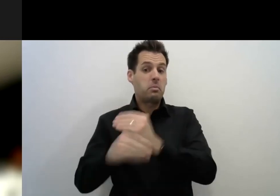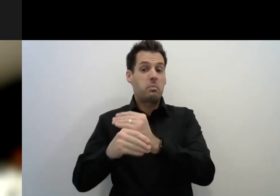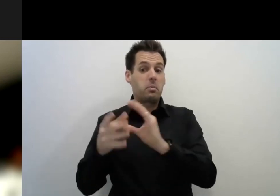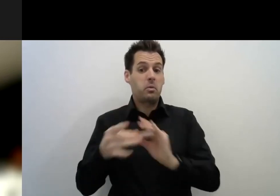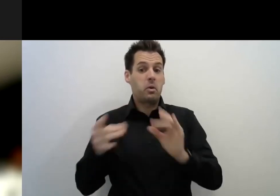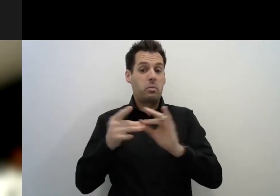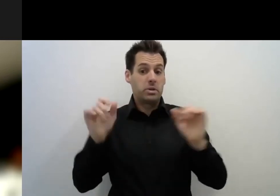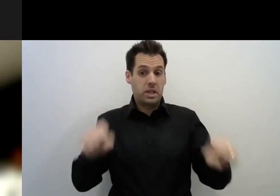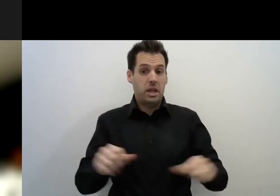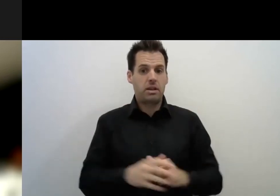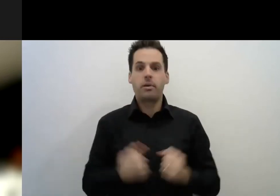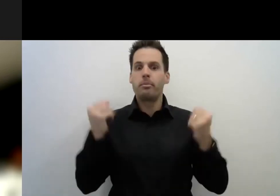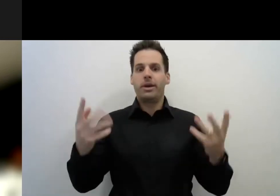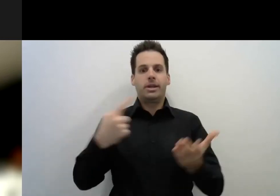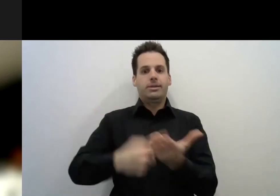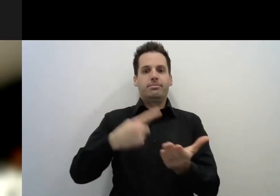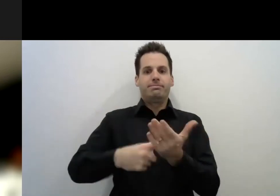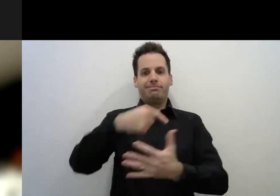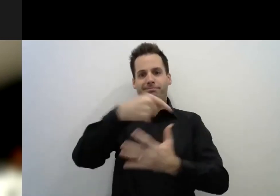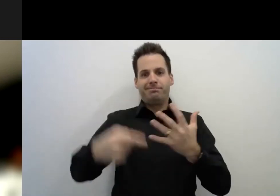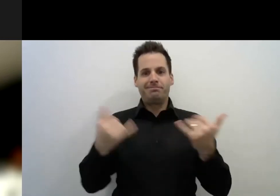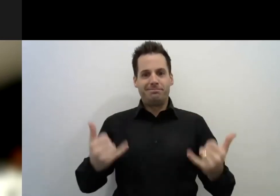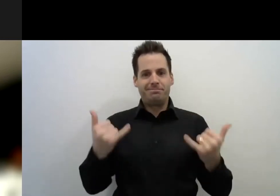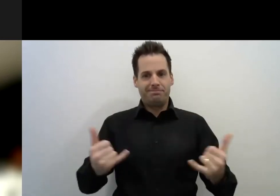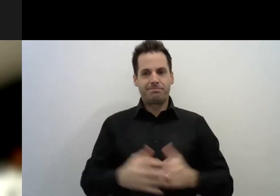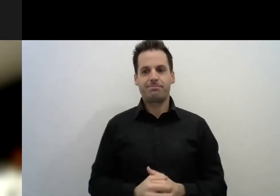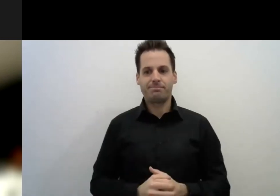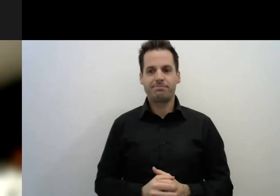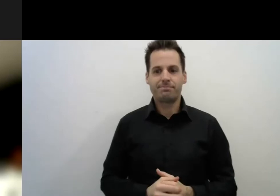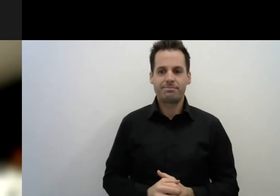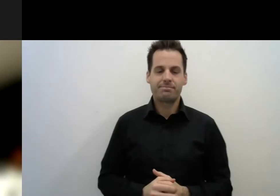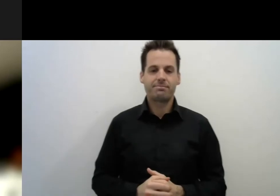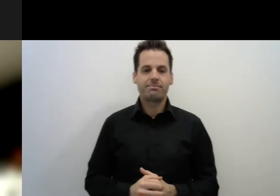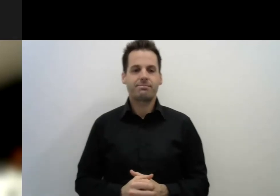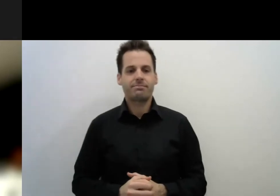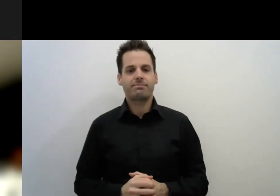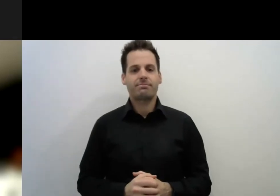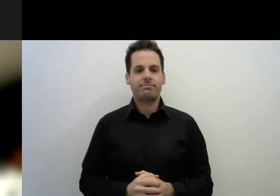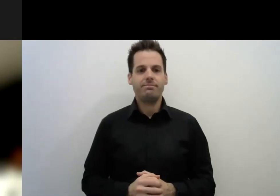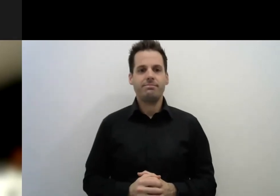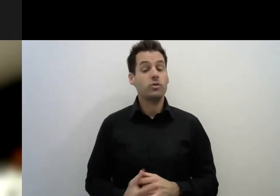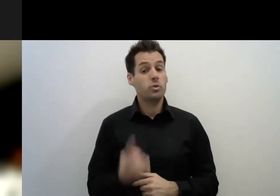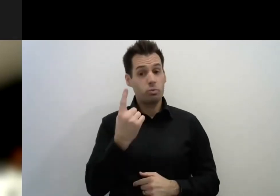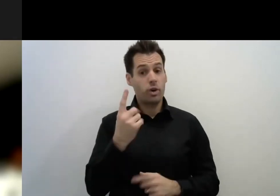cover so i'm going to keep moving um because one of the uh issues that we've already touched on